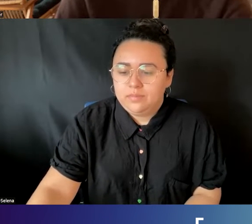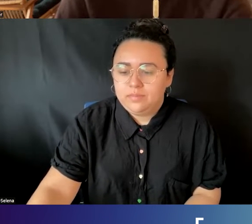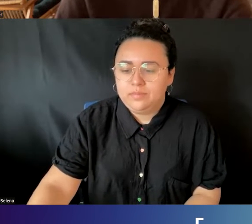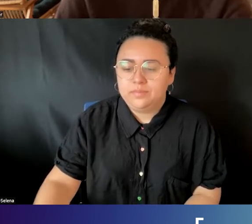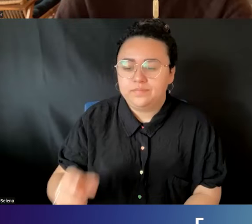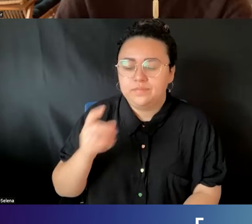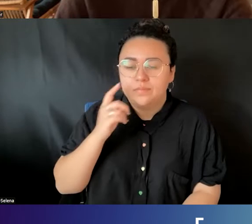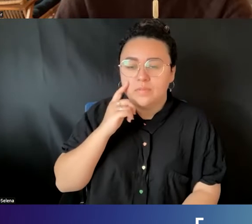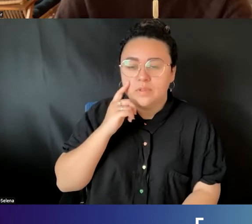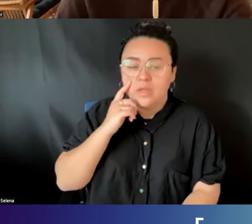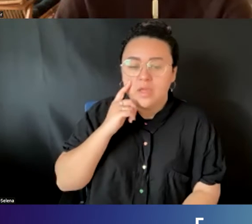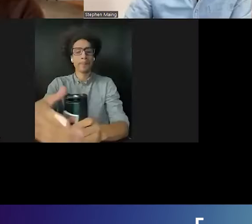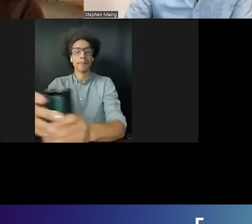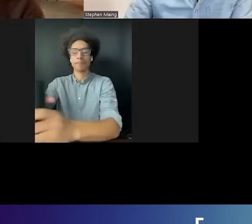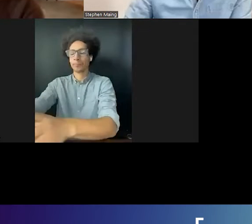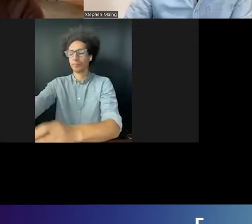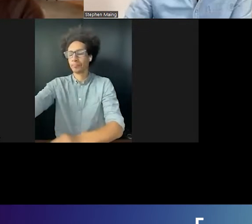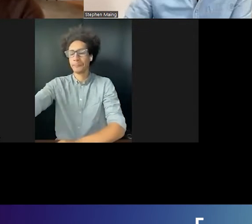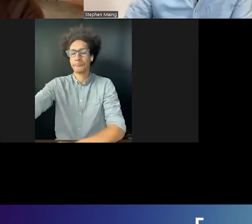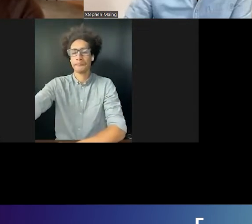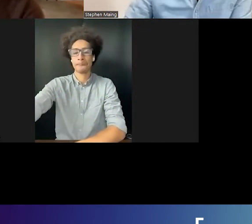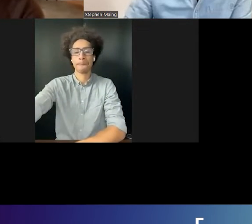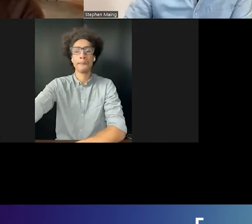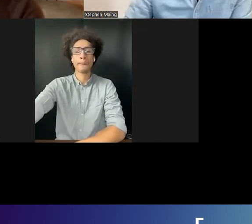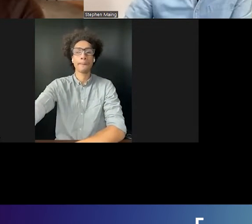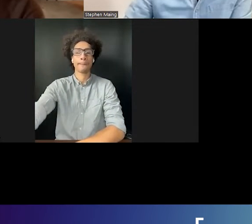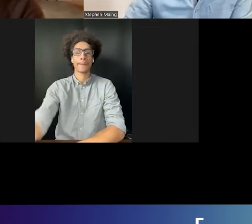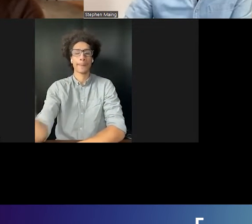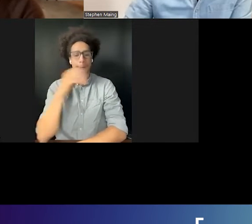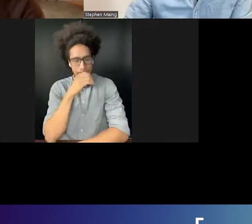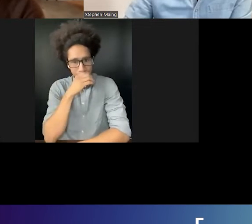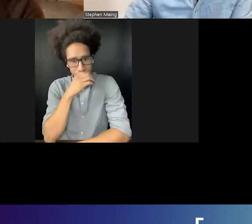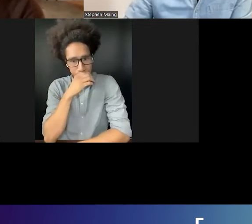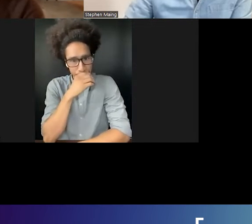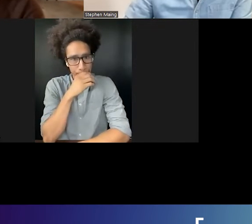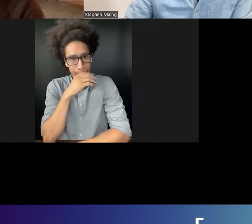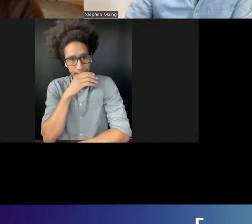Everybody understands that they need to do. So that actually leads directly to our third point.